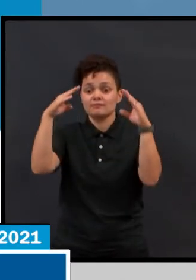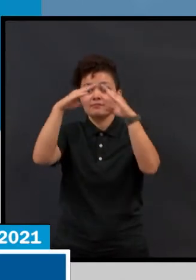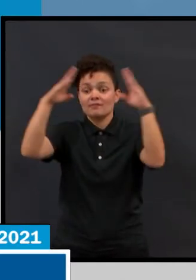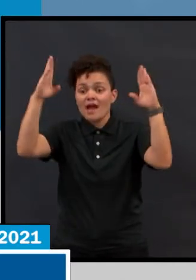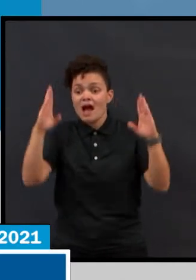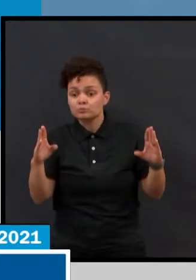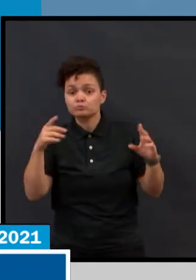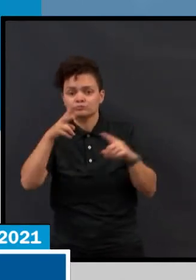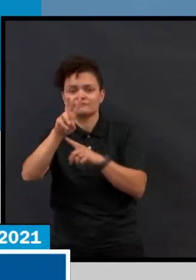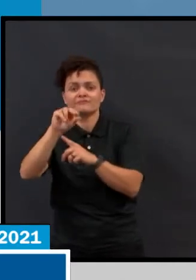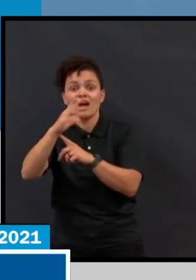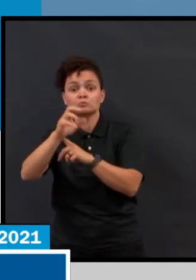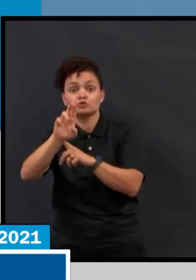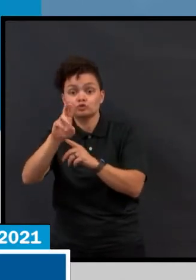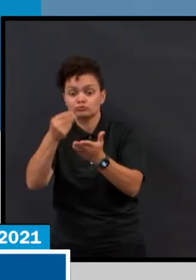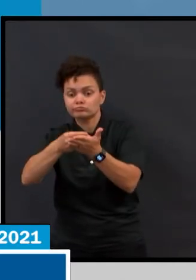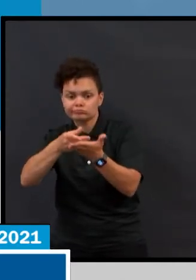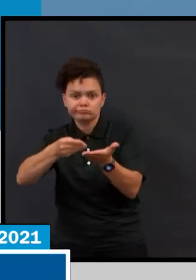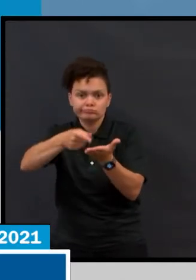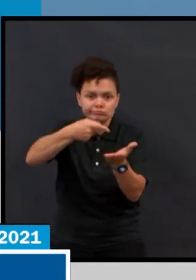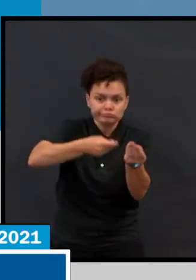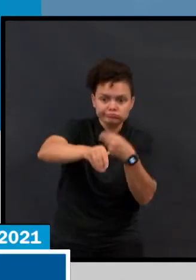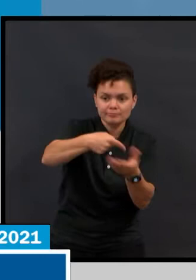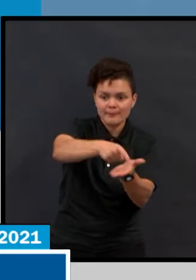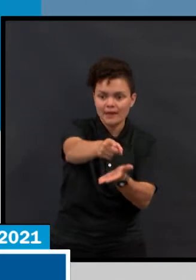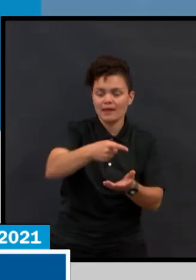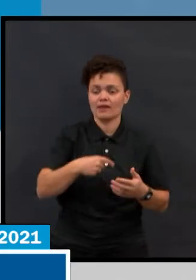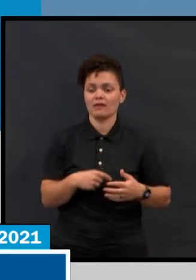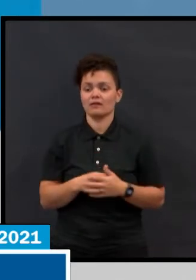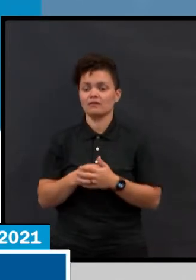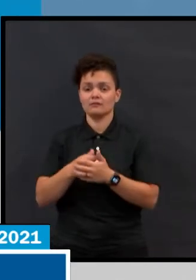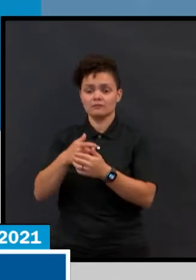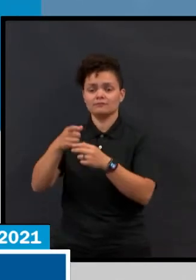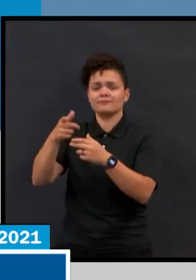places to land while we try to figure out more transitional and permanent housing for them